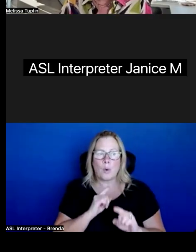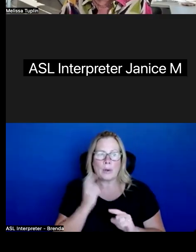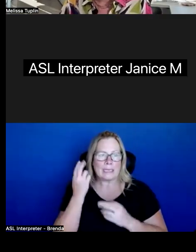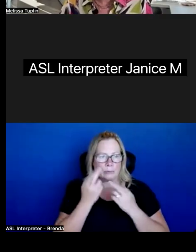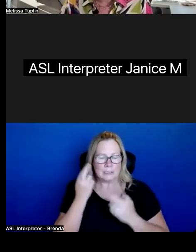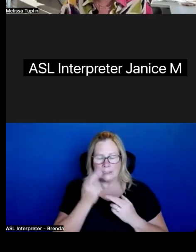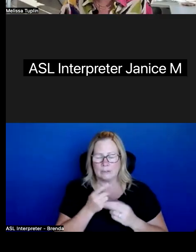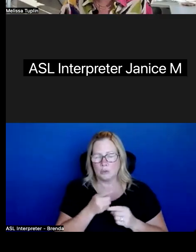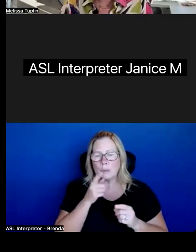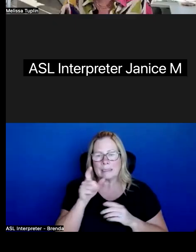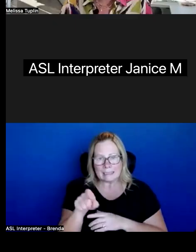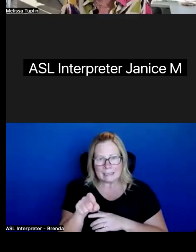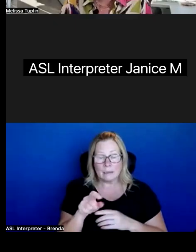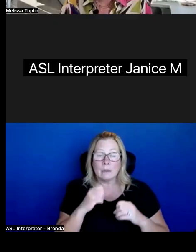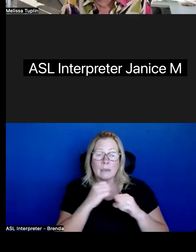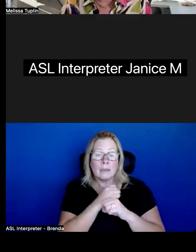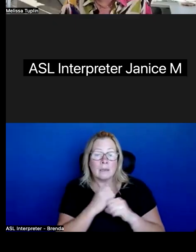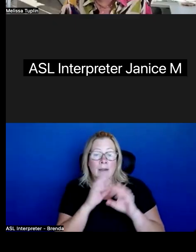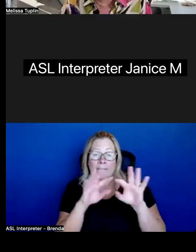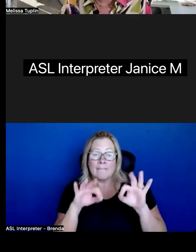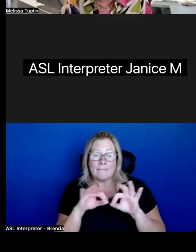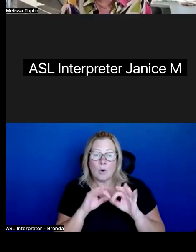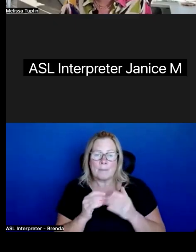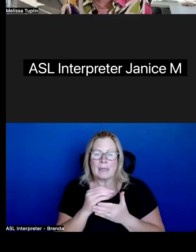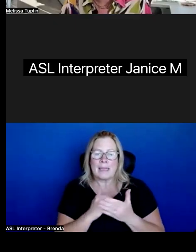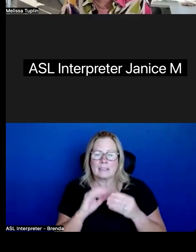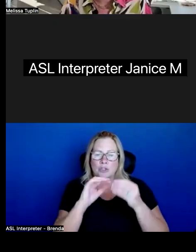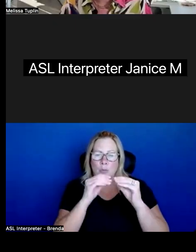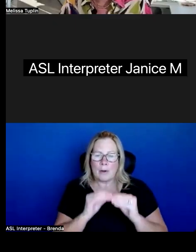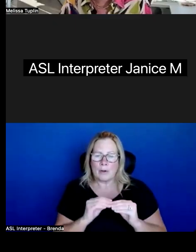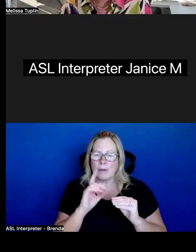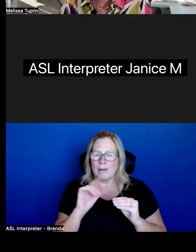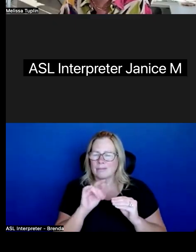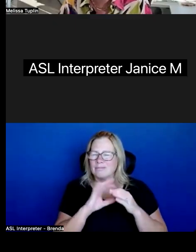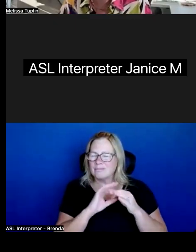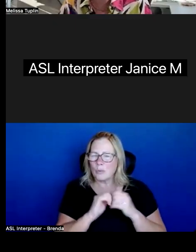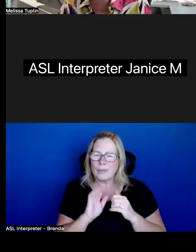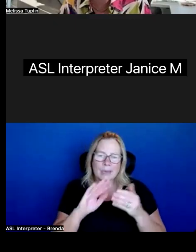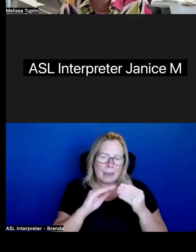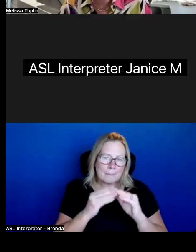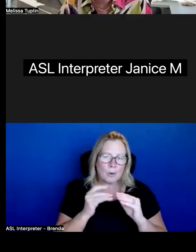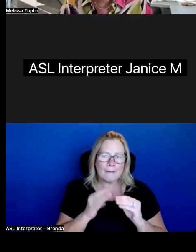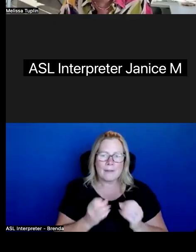The statistical form collects numerical data on things like your number of public events,